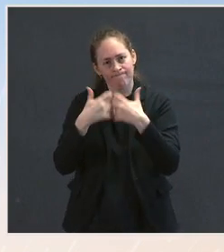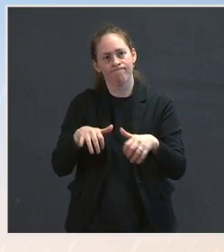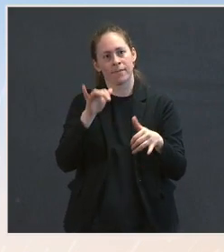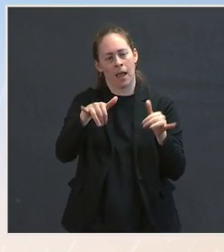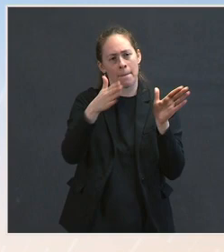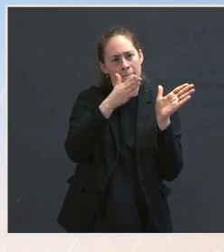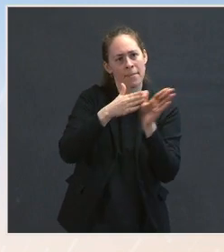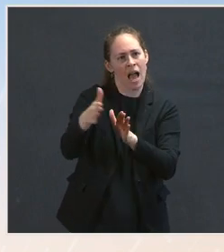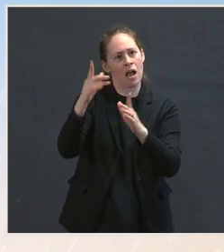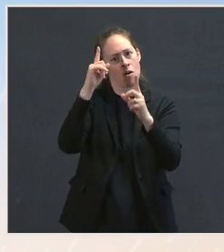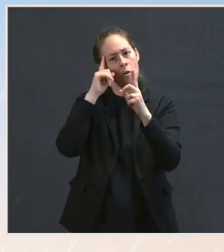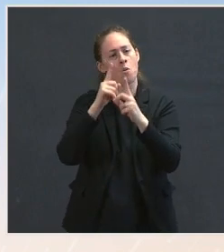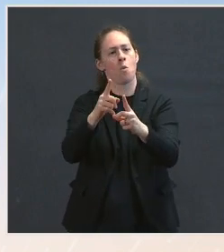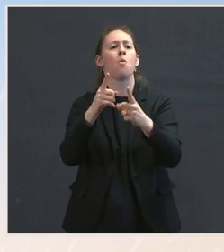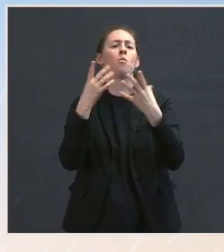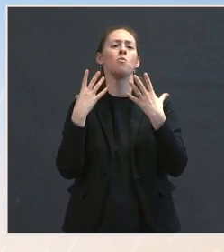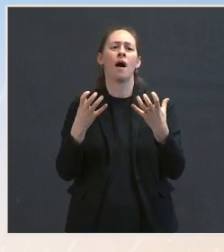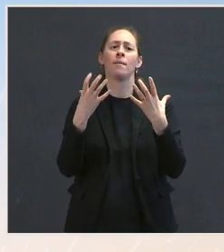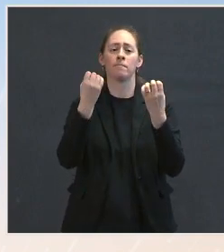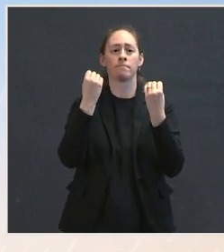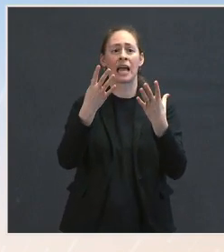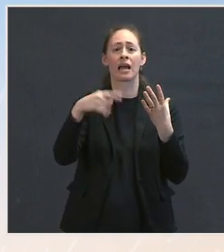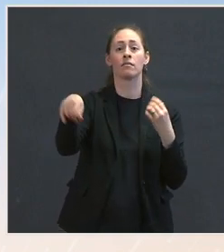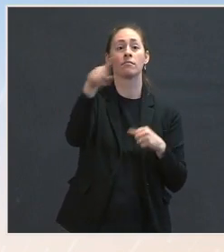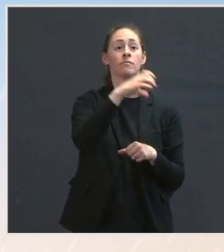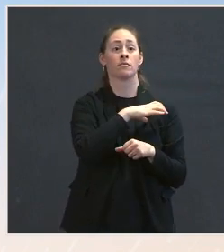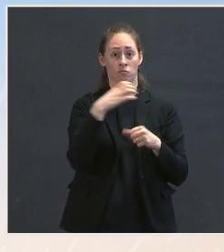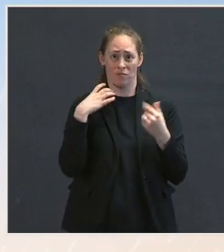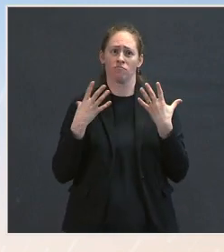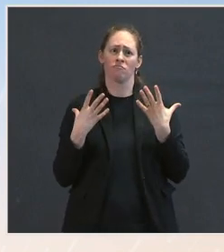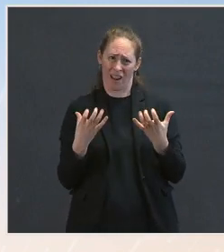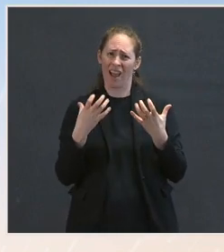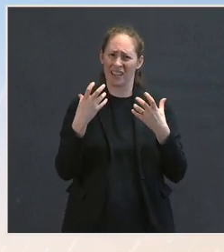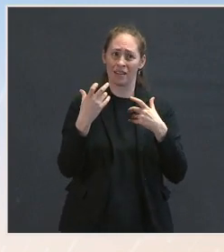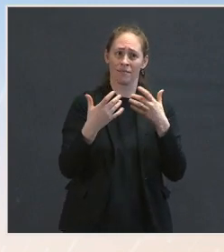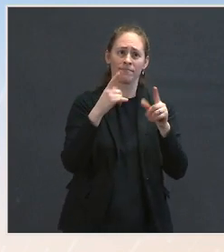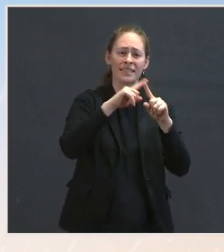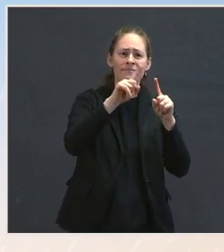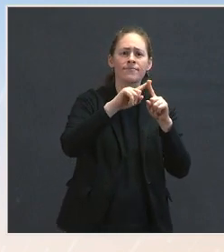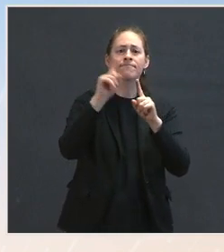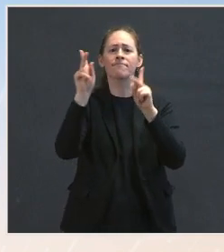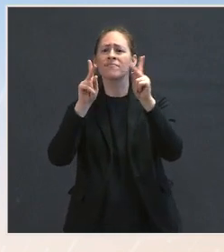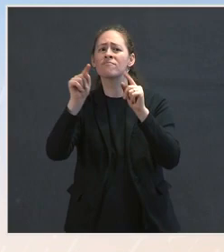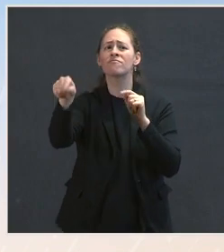will follow what their constituents want. And the American people clearly want this Rescue Plan passed.